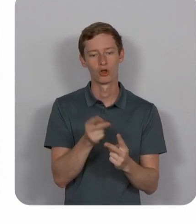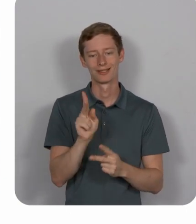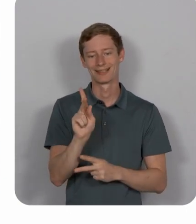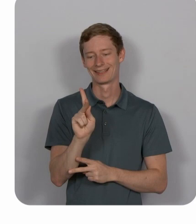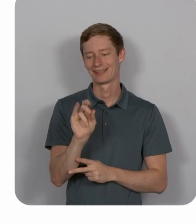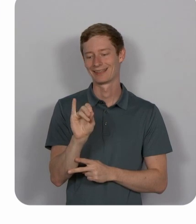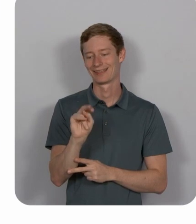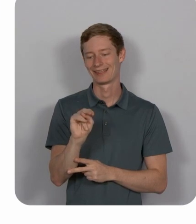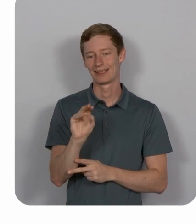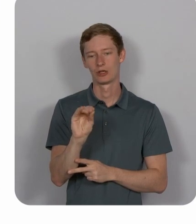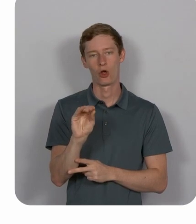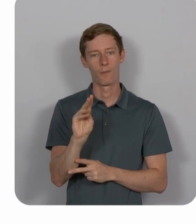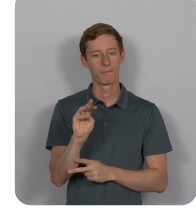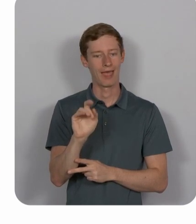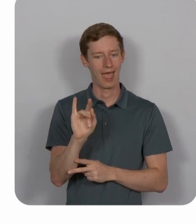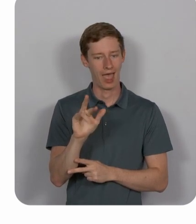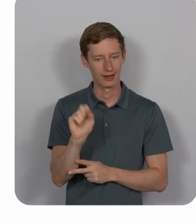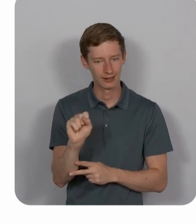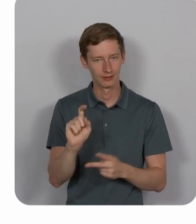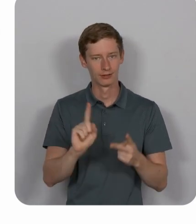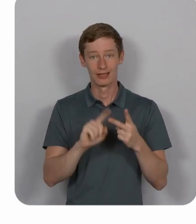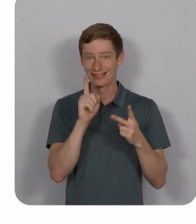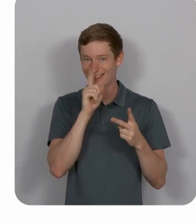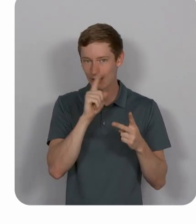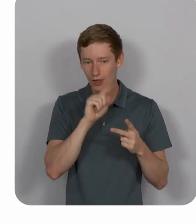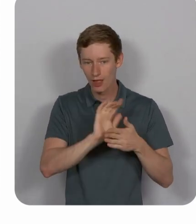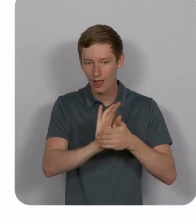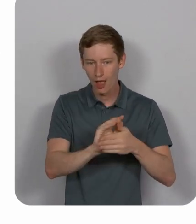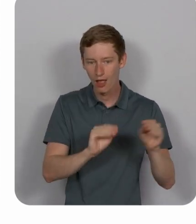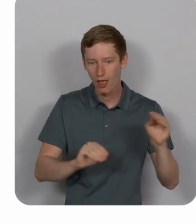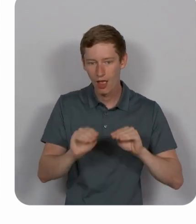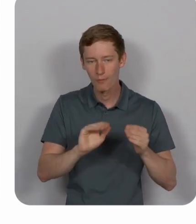and noise function to achieve even more realistic movements.